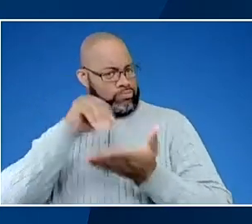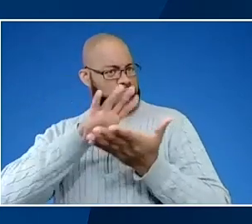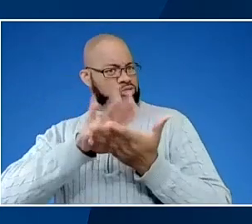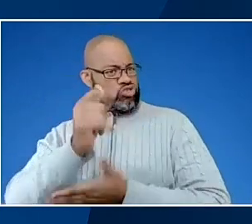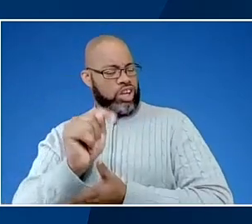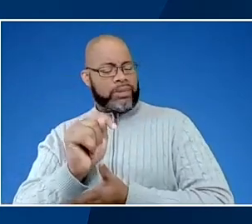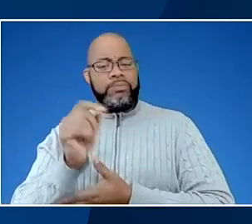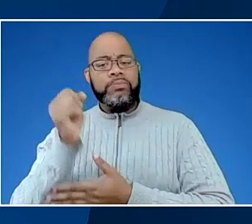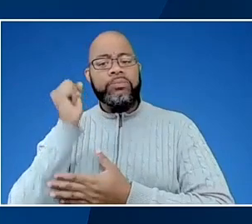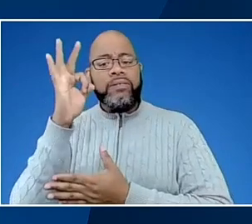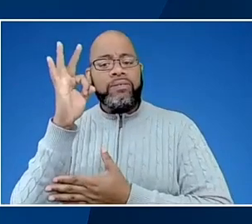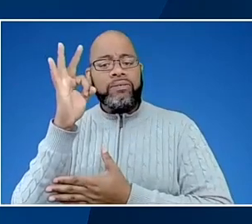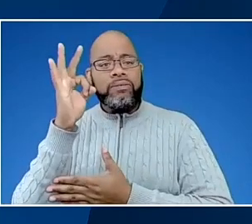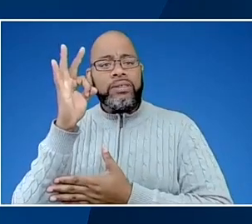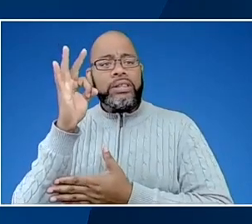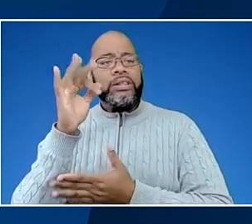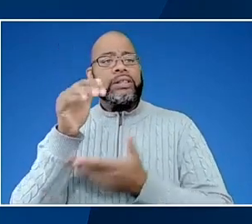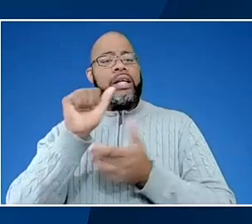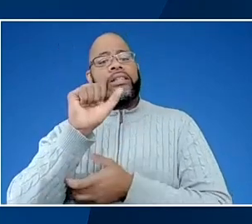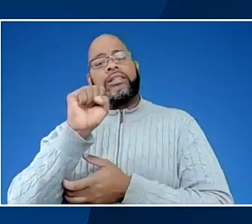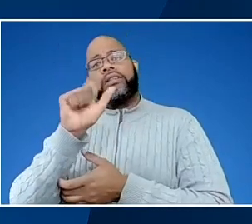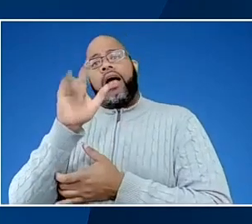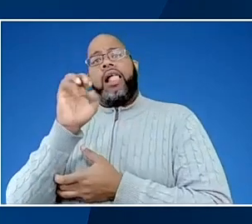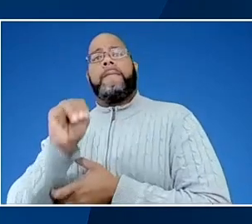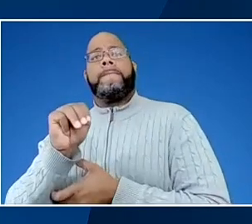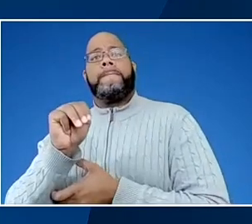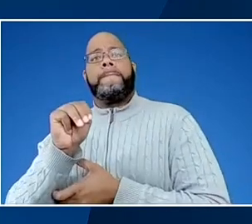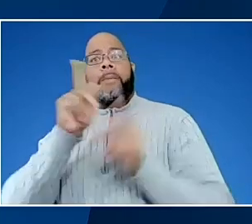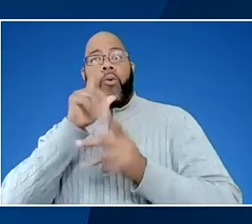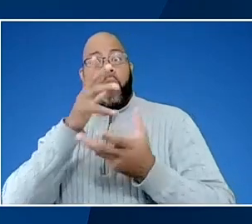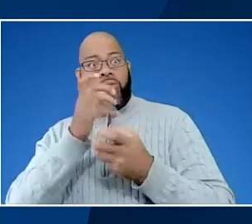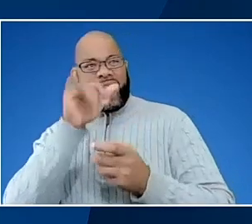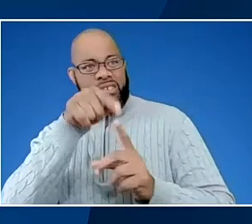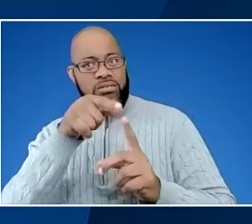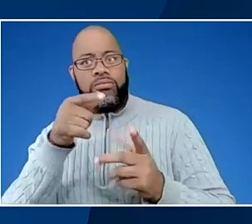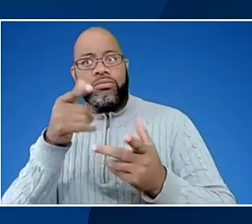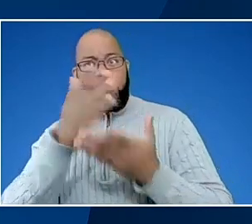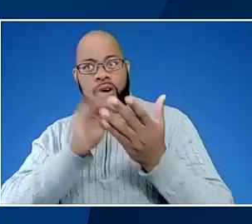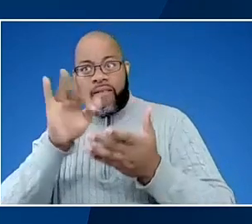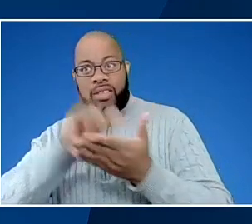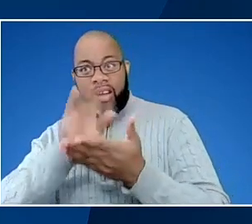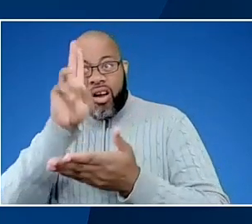asylum seekers would be considered part of the undocumented students that they could